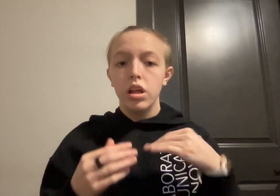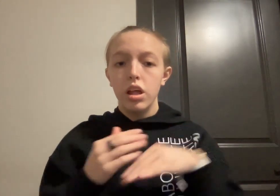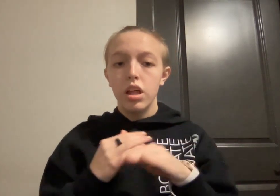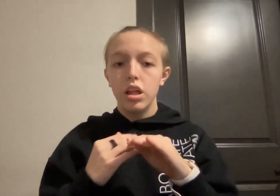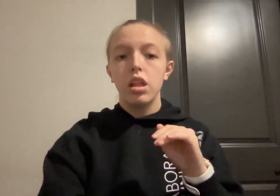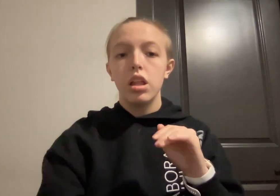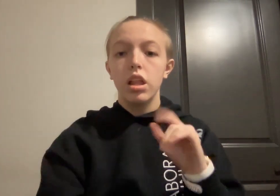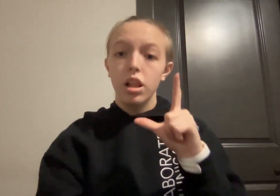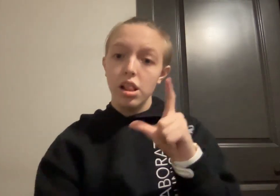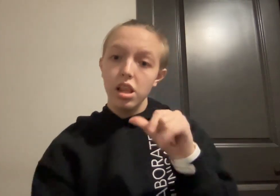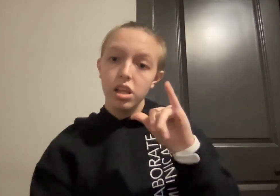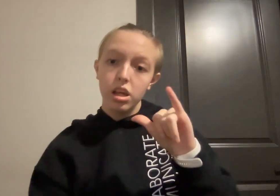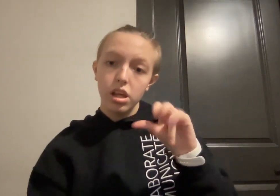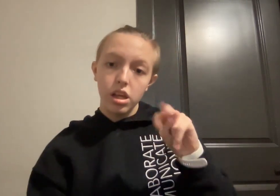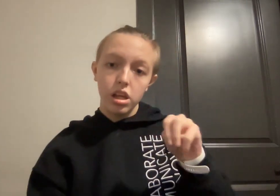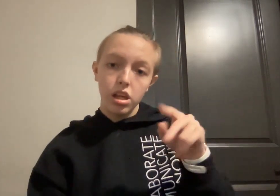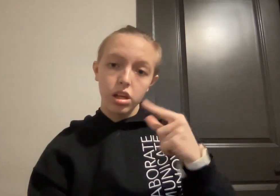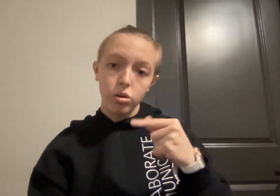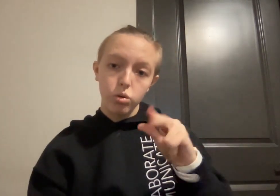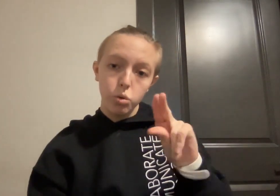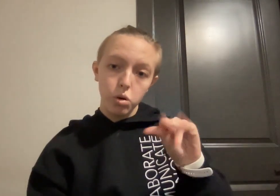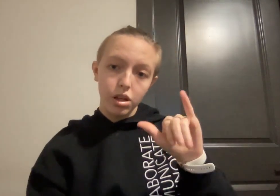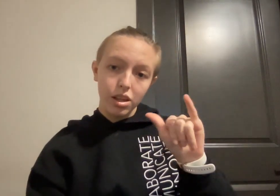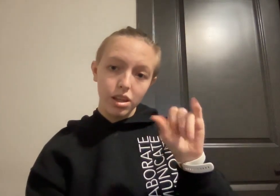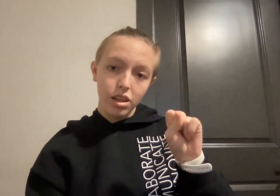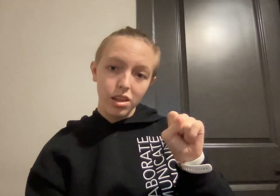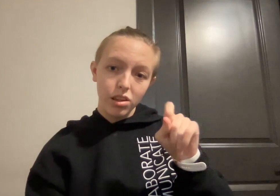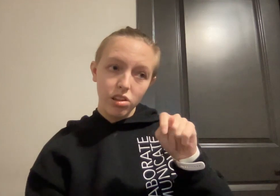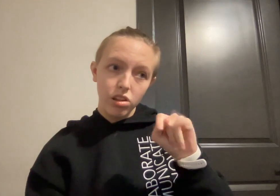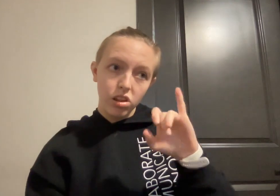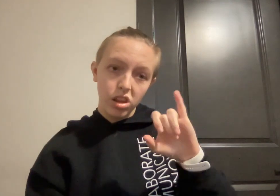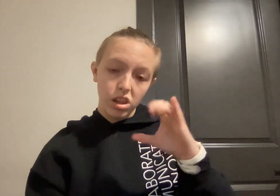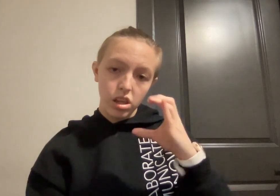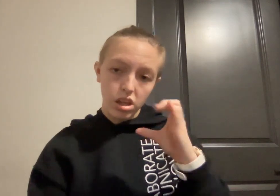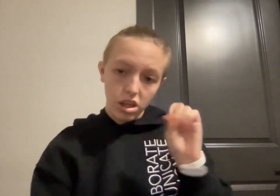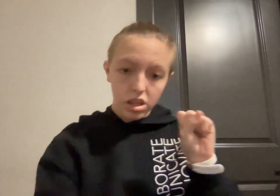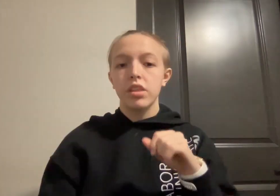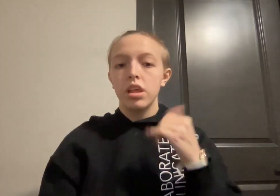in linguistics,